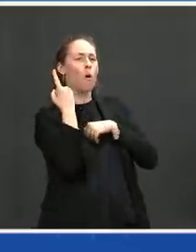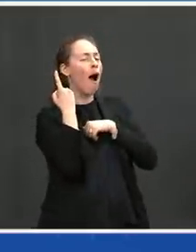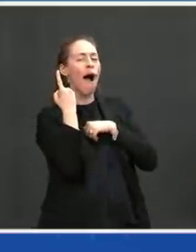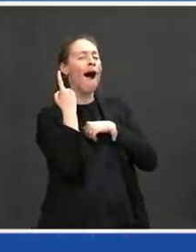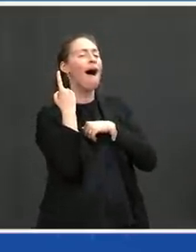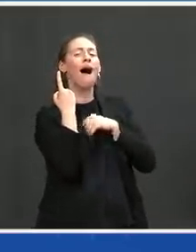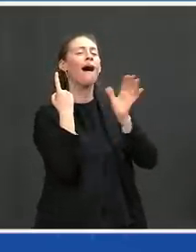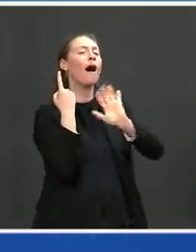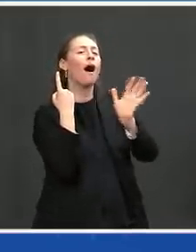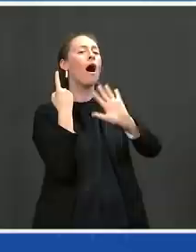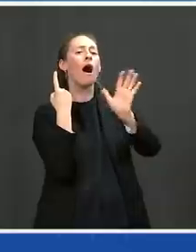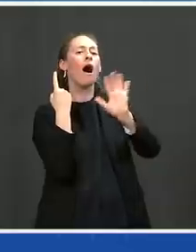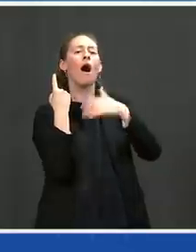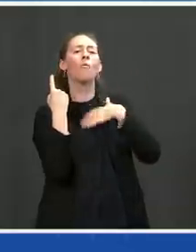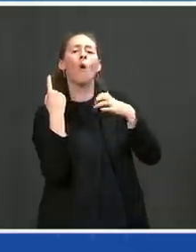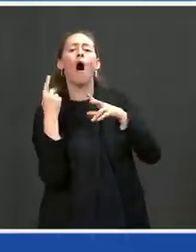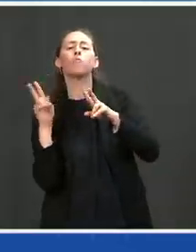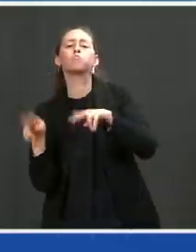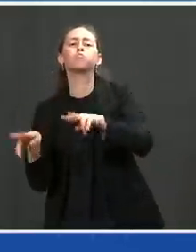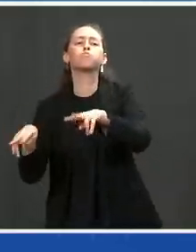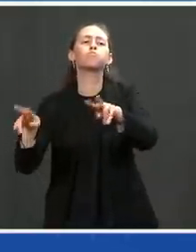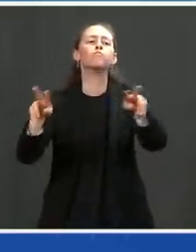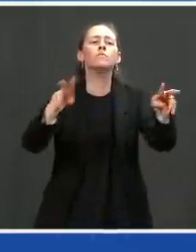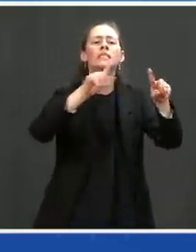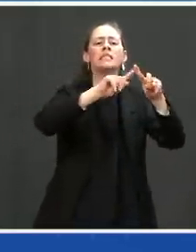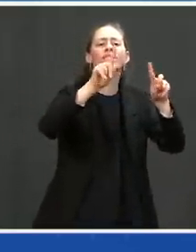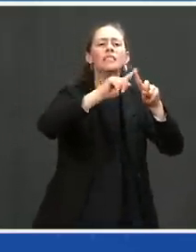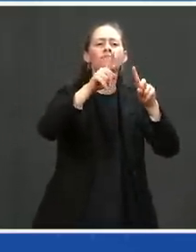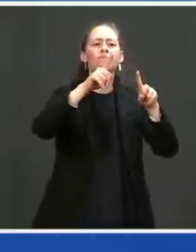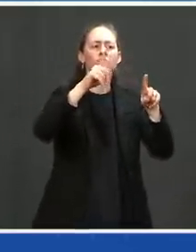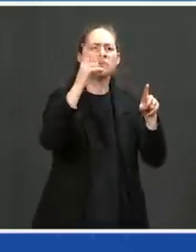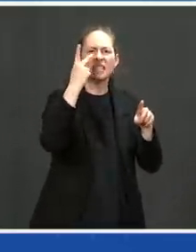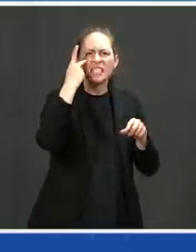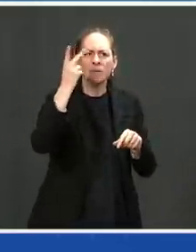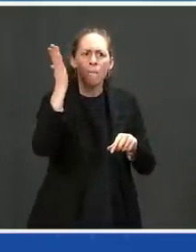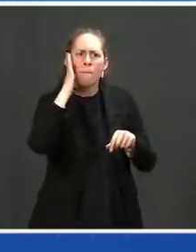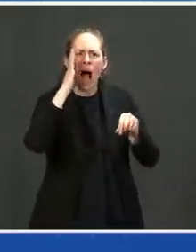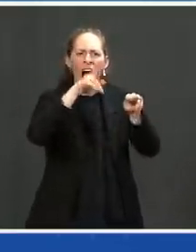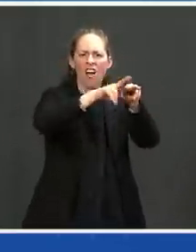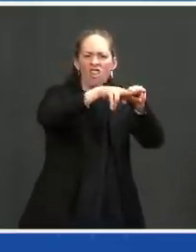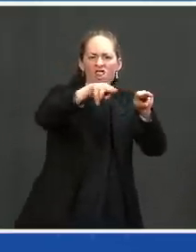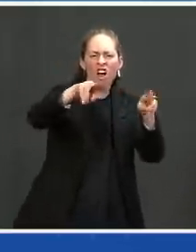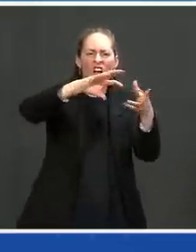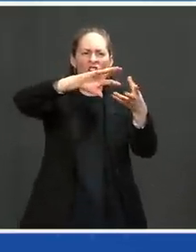in which children are packed together to really give the American people a chance to see that.